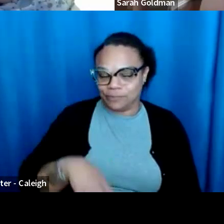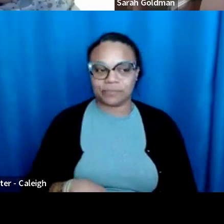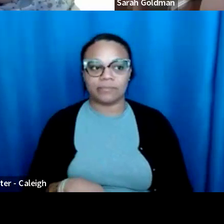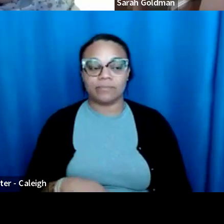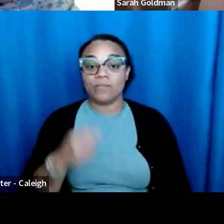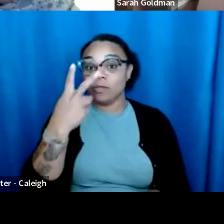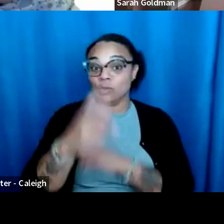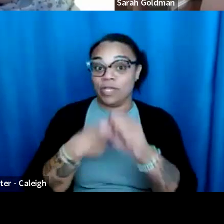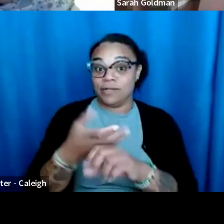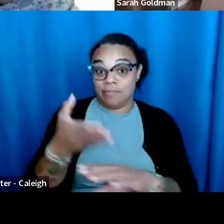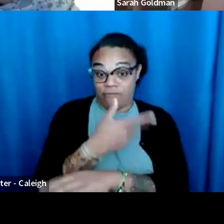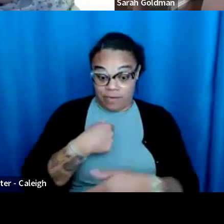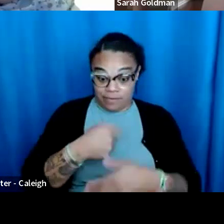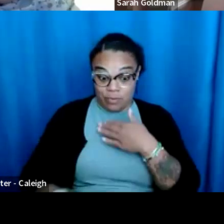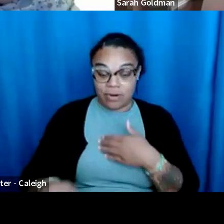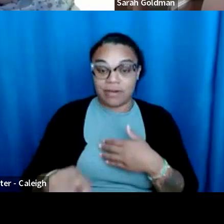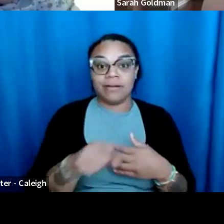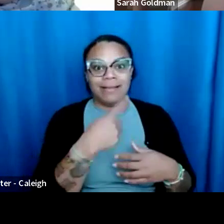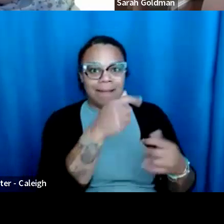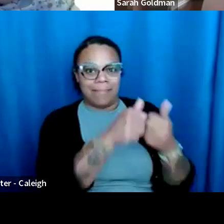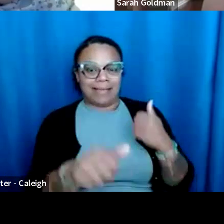the Americans Disabilities Act was passed and signed into law.